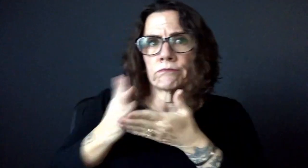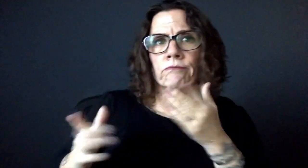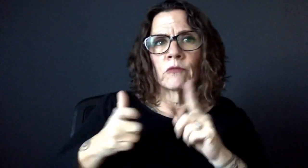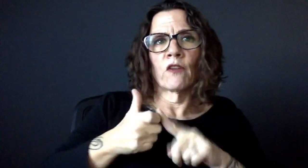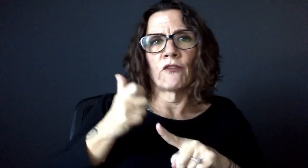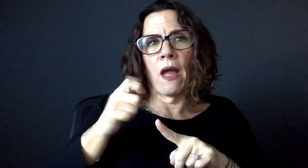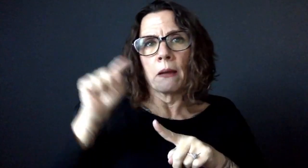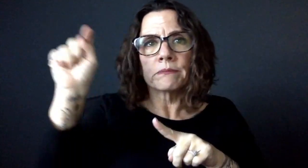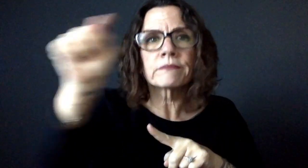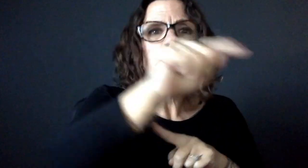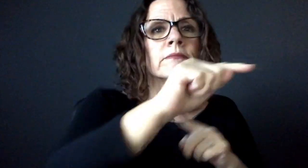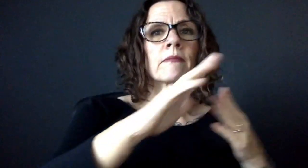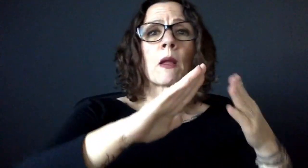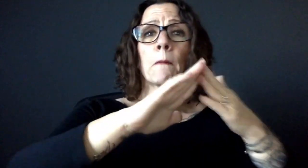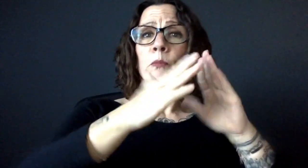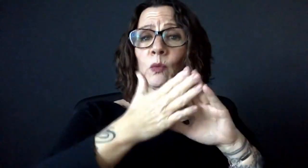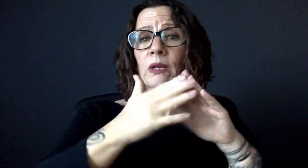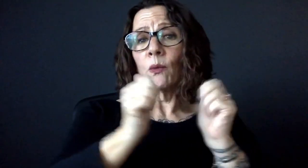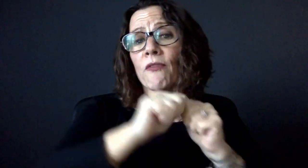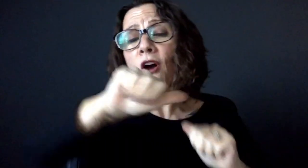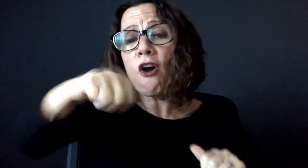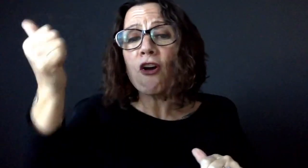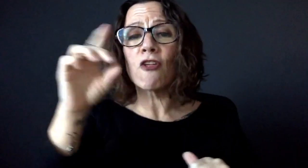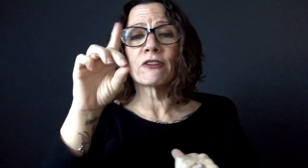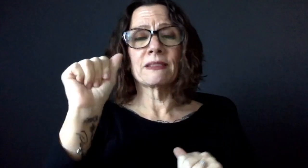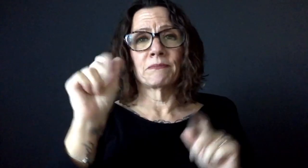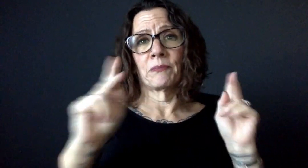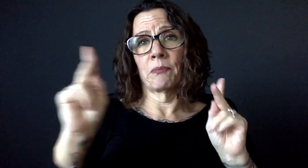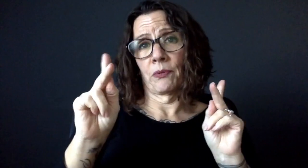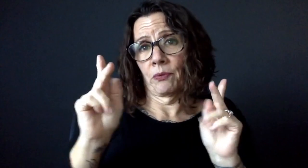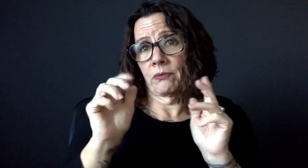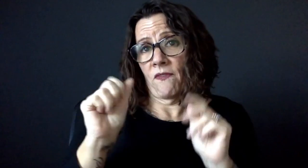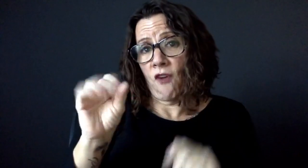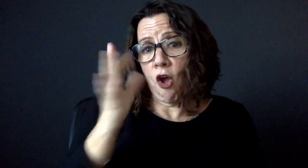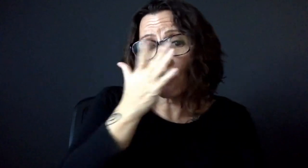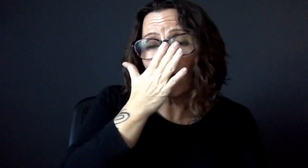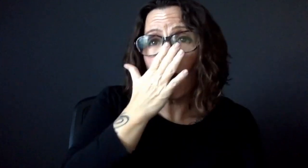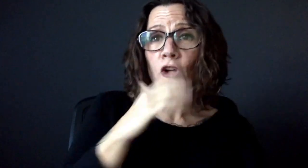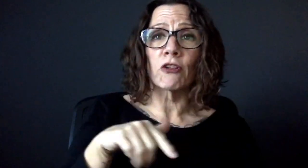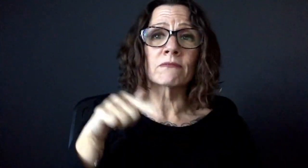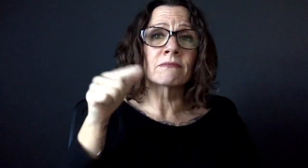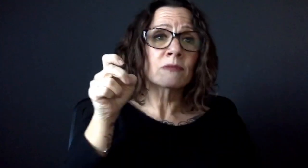from in-person community with other disabled people of color